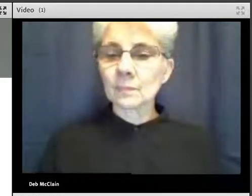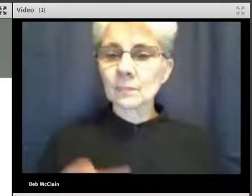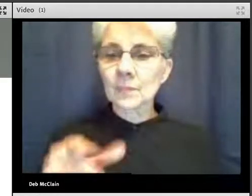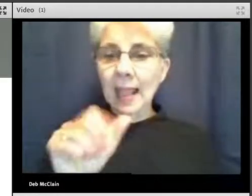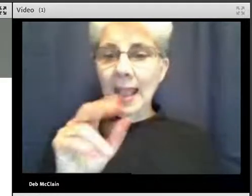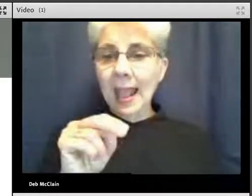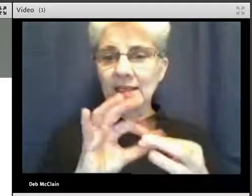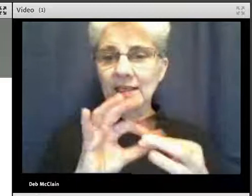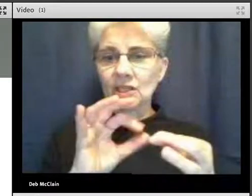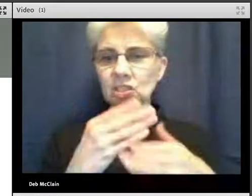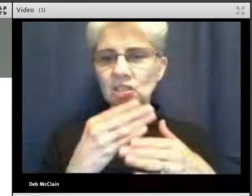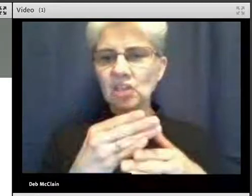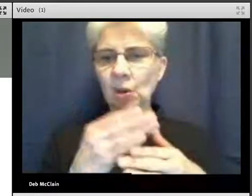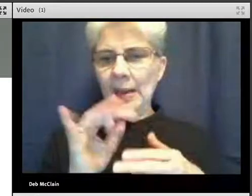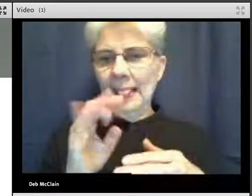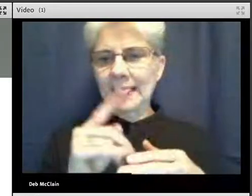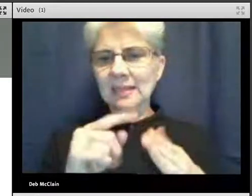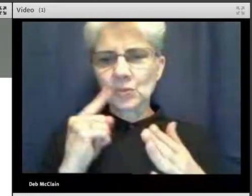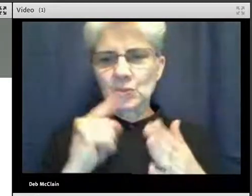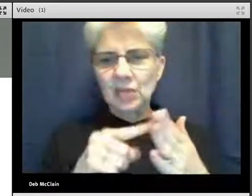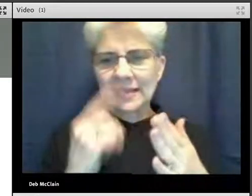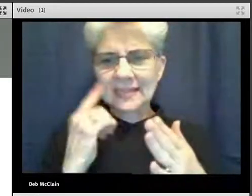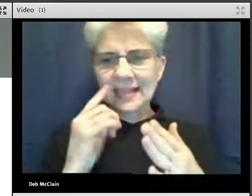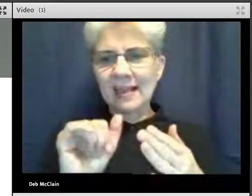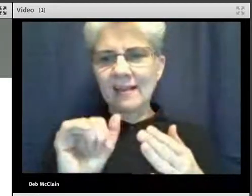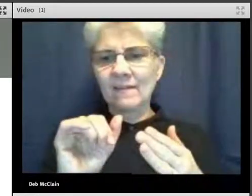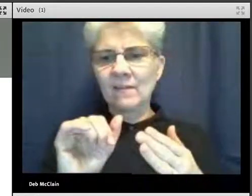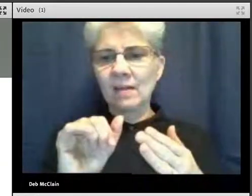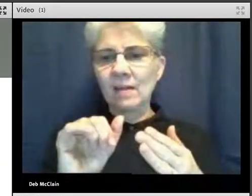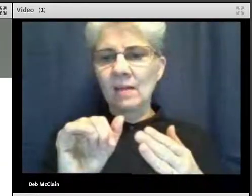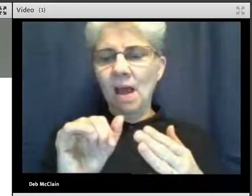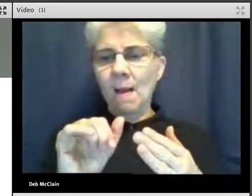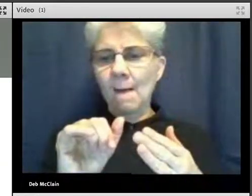Ann is sharing a link on how to check if an image has an alt-text.